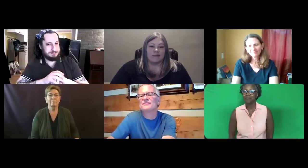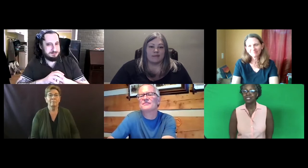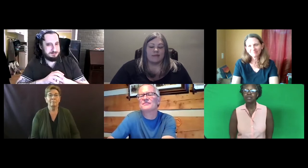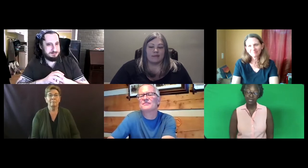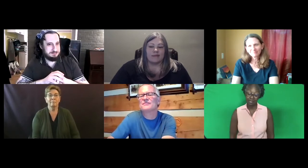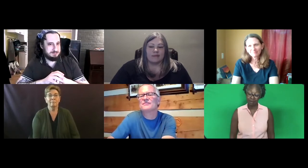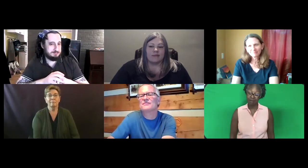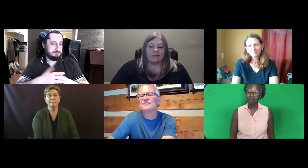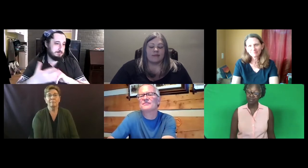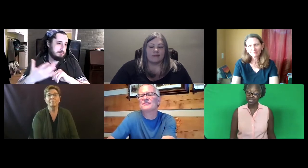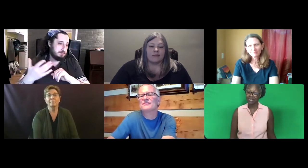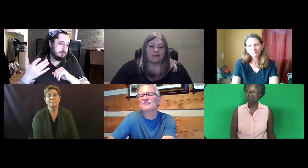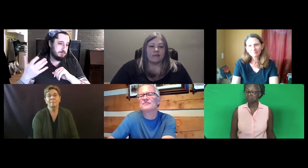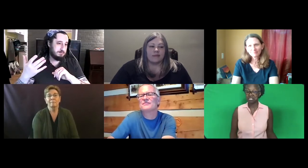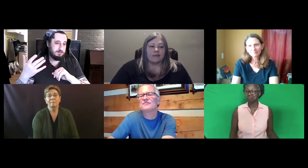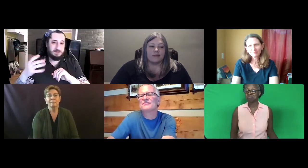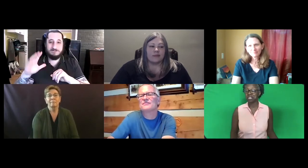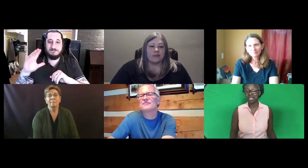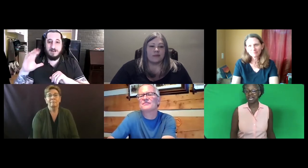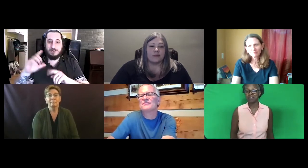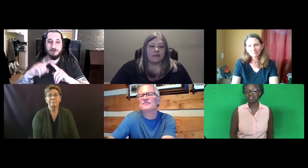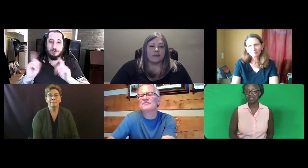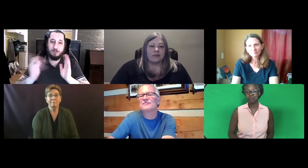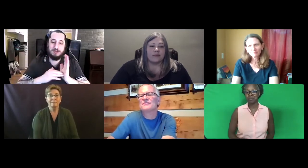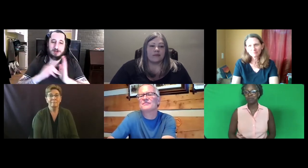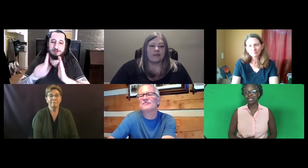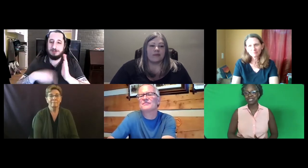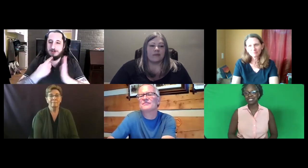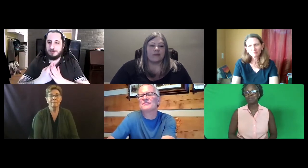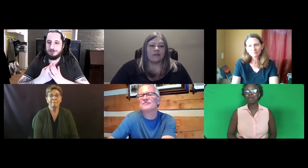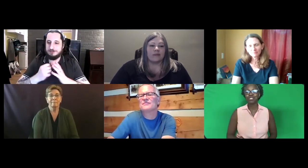Typically longer, I'm just putting that out there as a number. Typically it takes much longer.